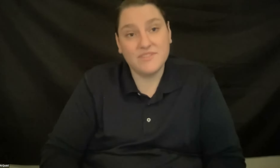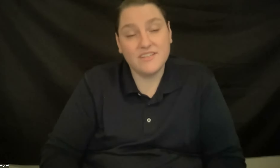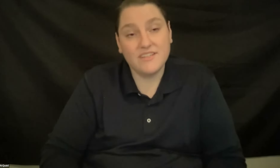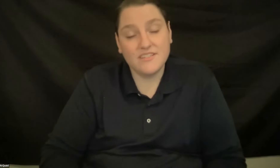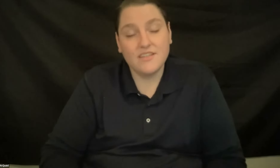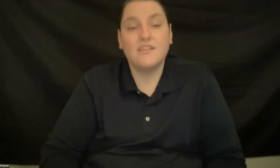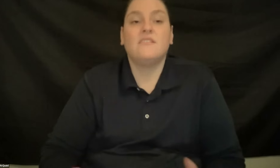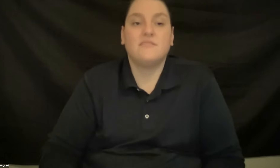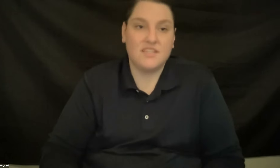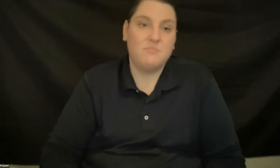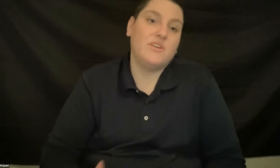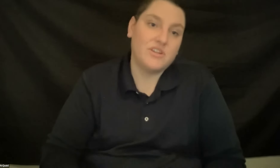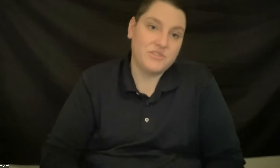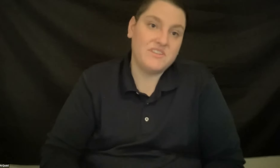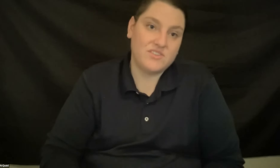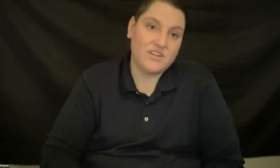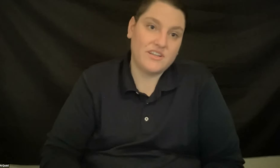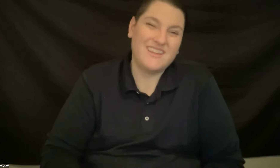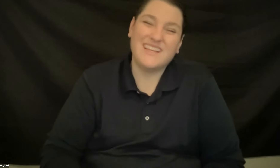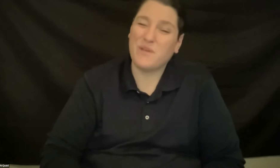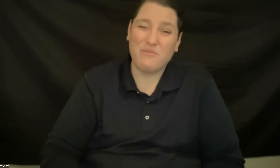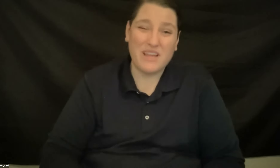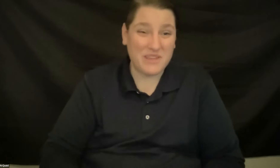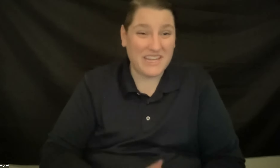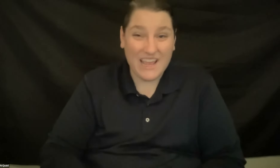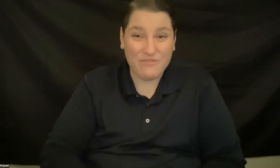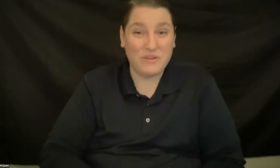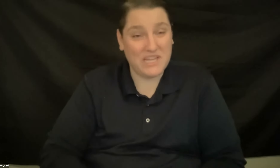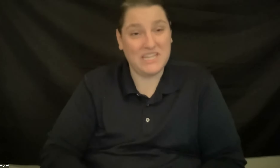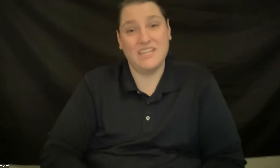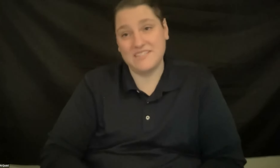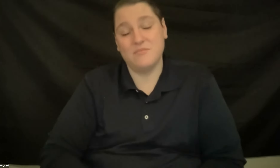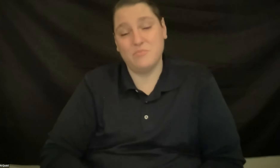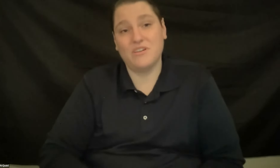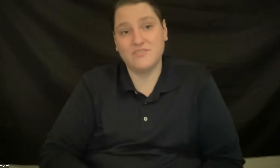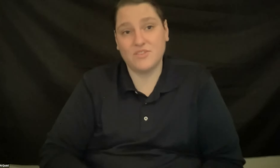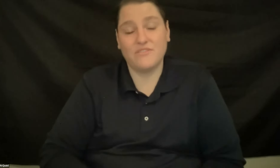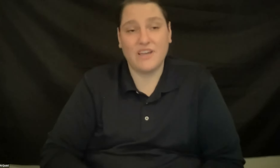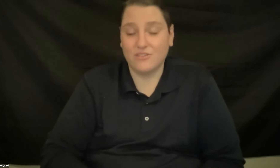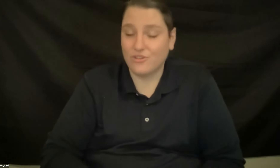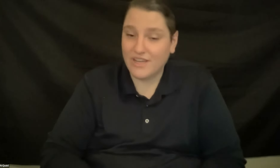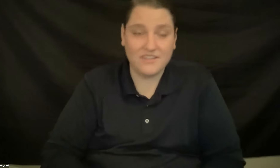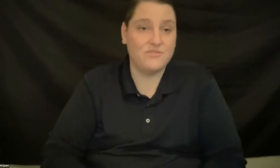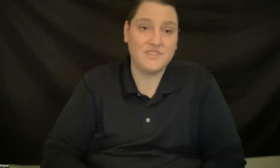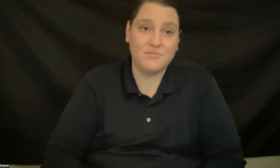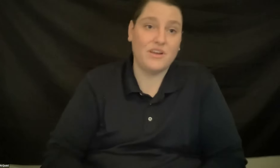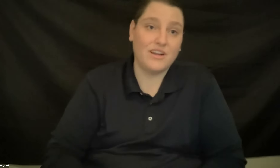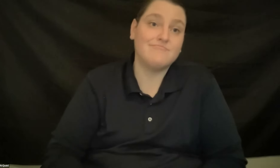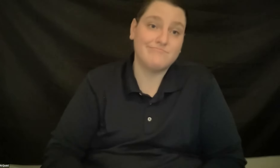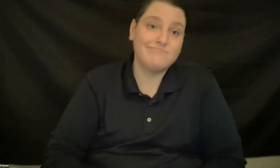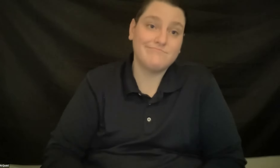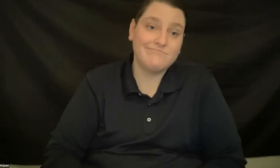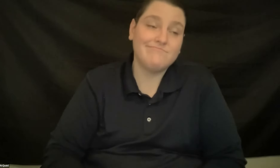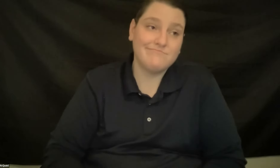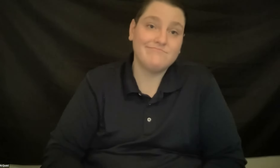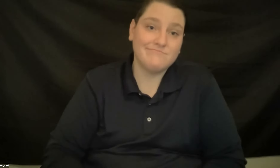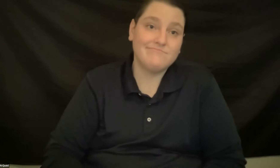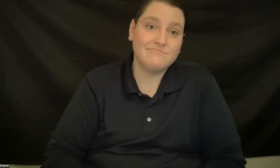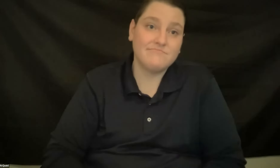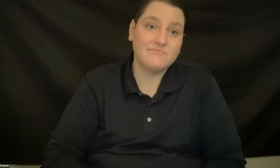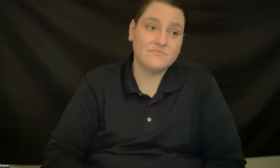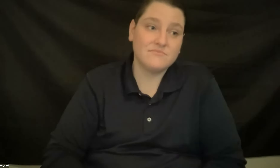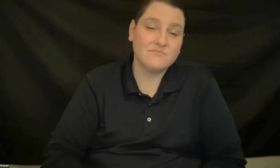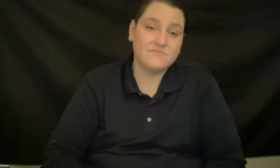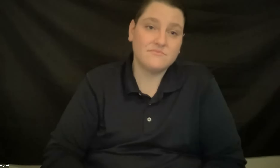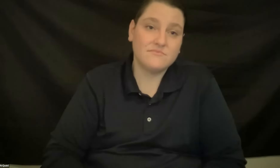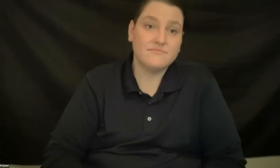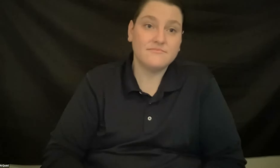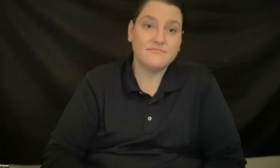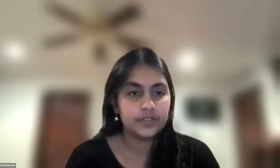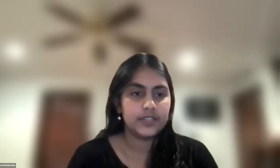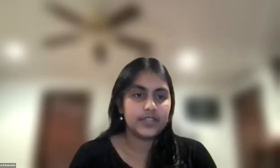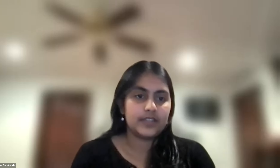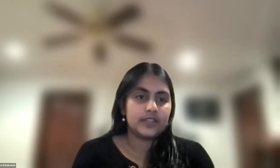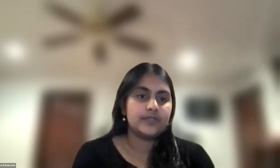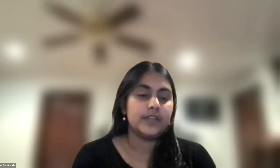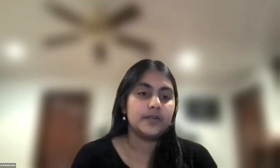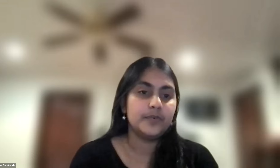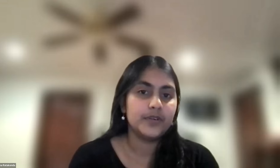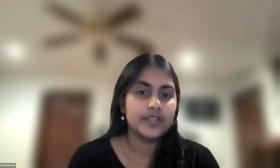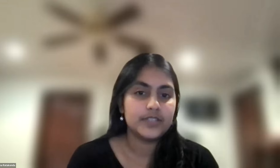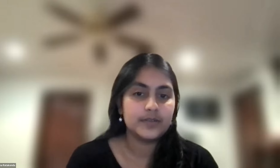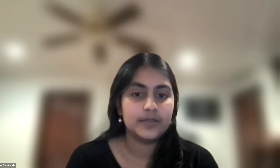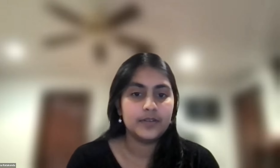What you can do is do your ABCs. A stands for airway, which is how you check to make sure their airway is clear. B is for breathing. You just make sure they're breathing. And C is circulation. And that's when you check for a pulse.